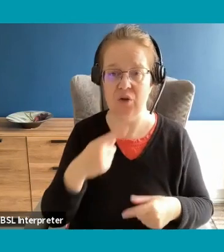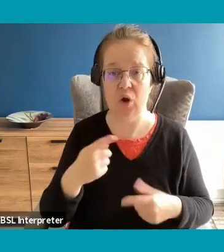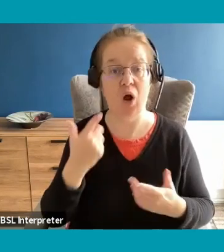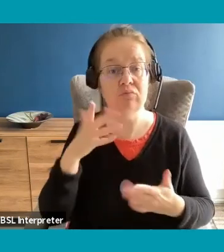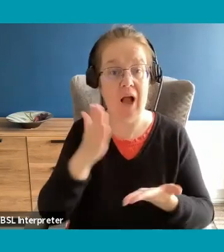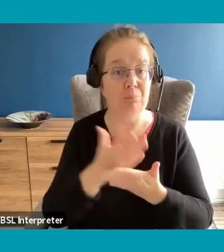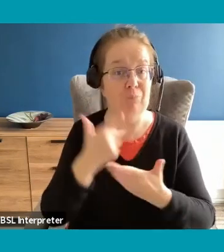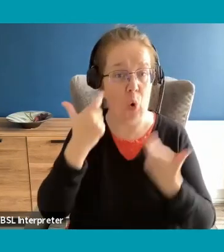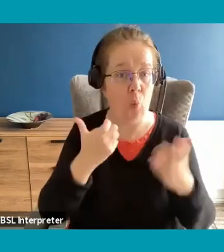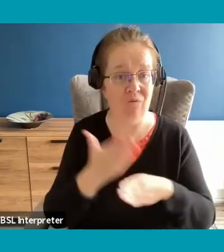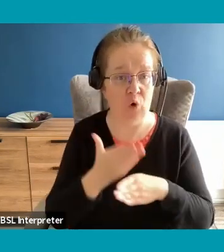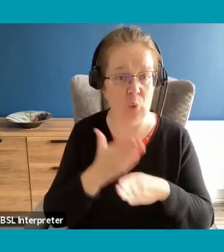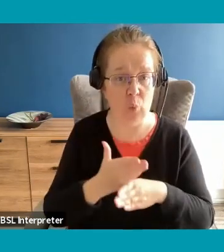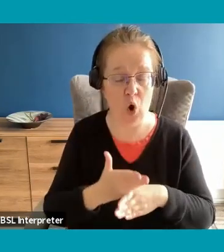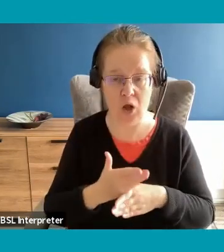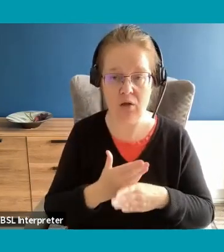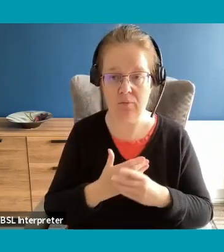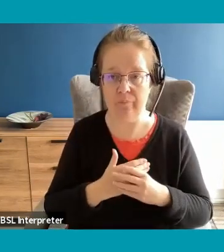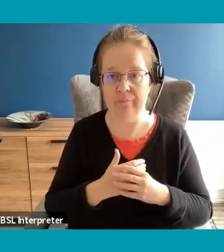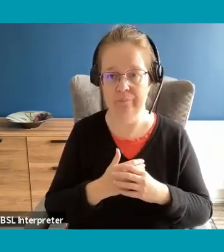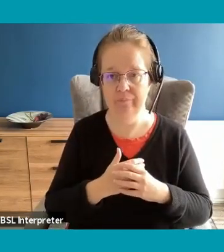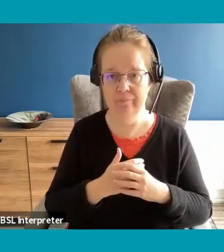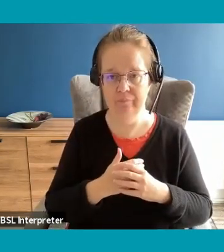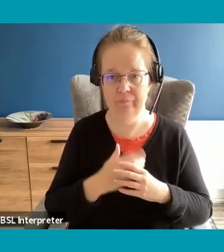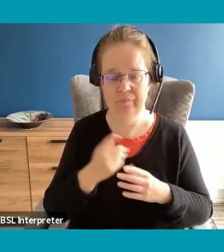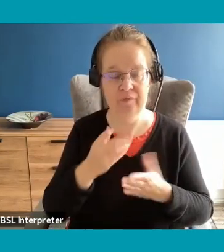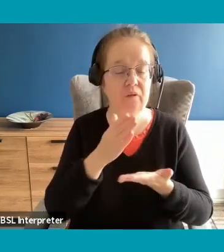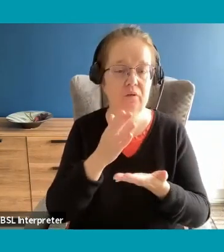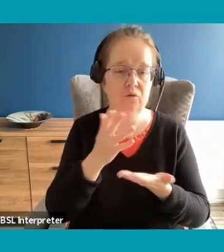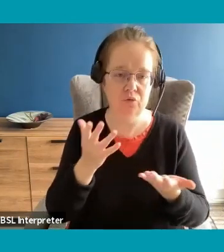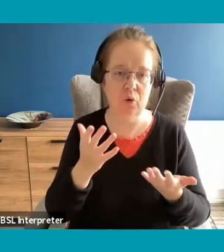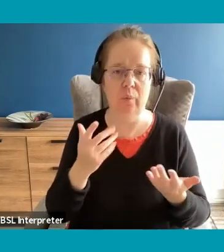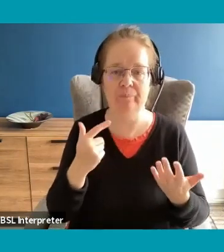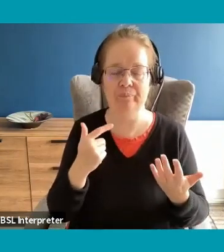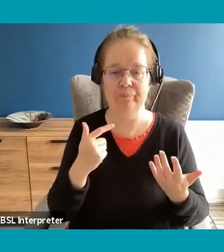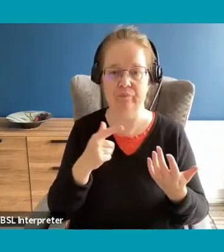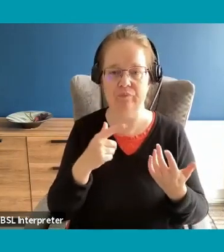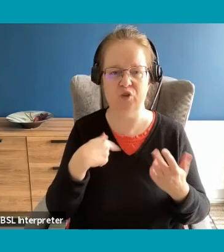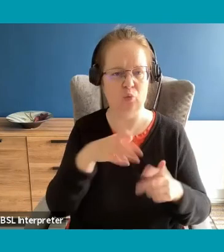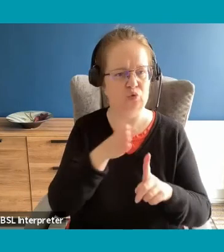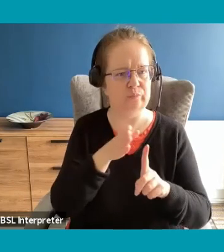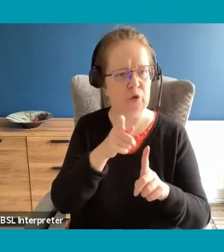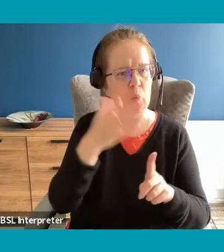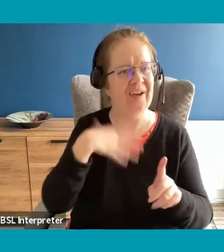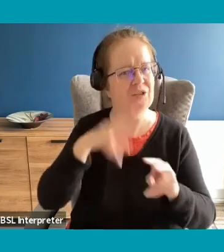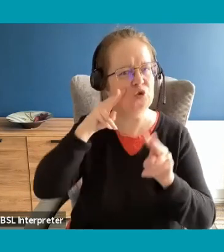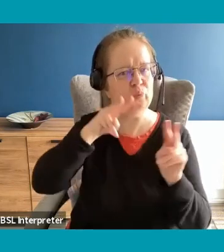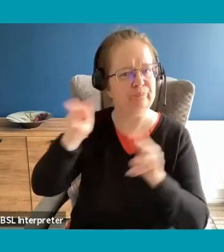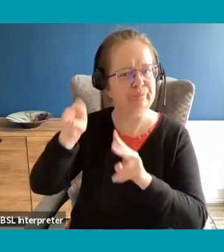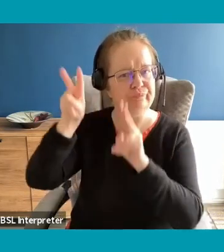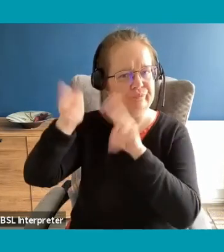They're looking for opportunities, and so really we should direct them to the, you know, your opportunities